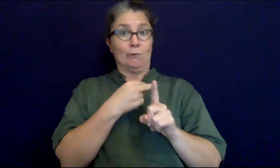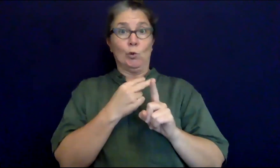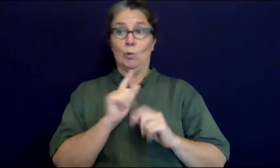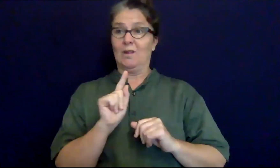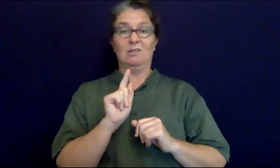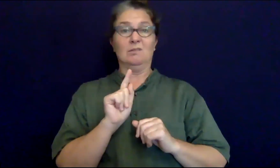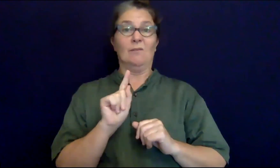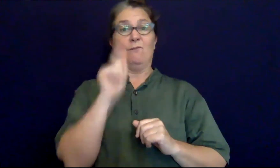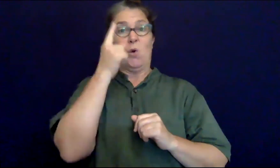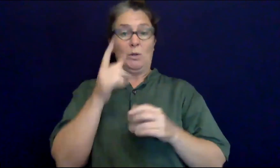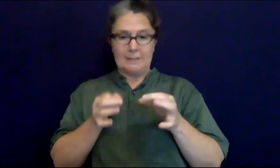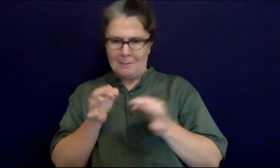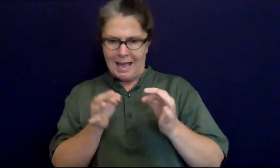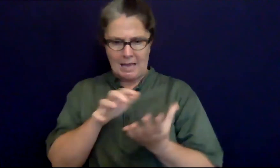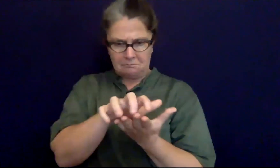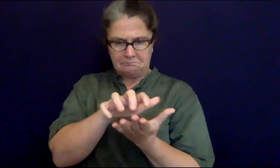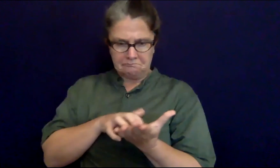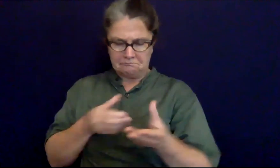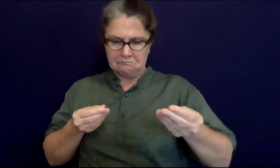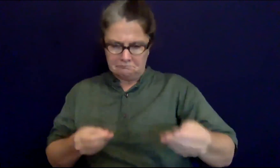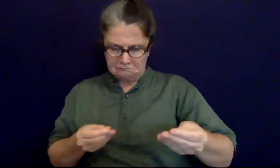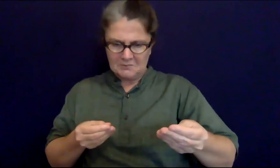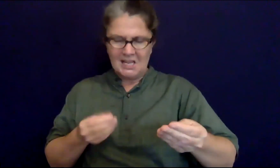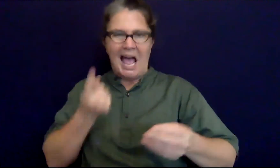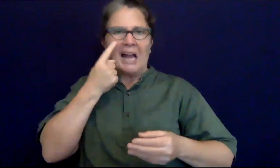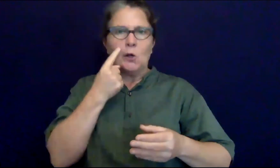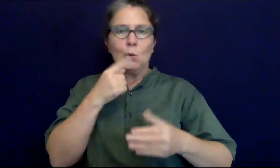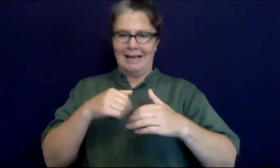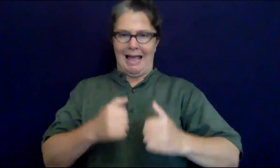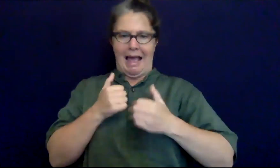were in the sector and had a review of what other universities were doing.